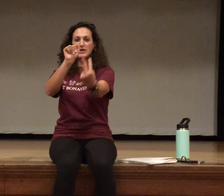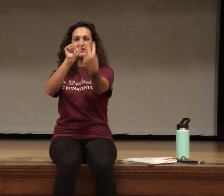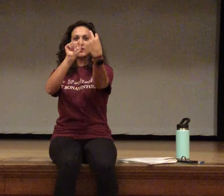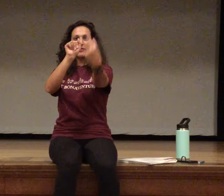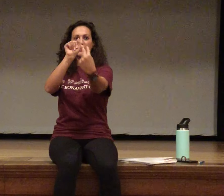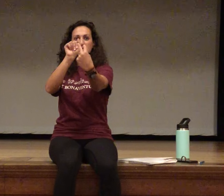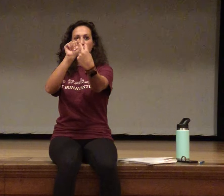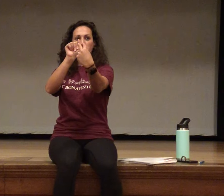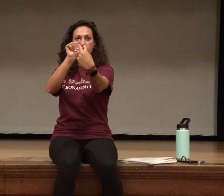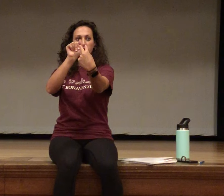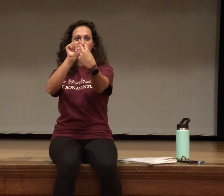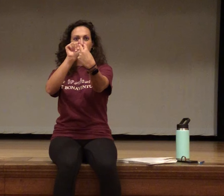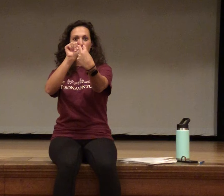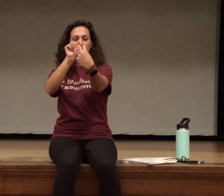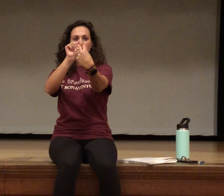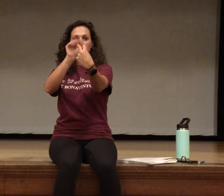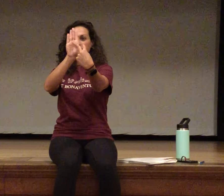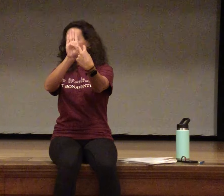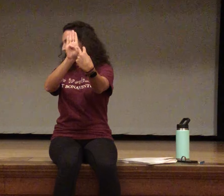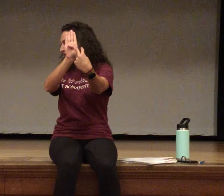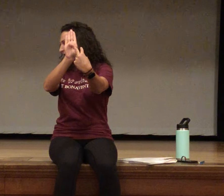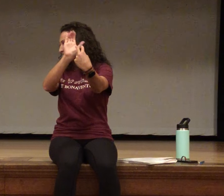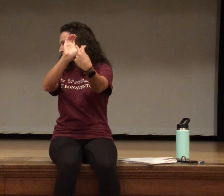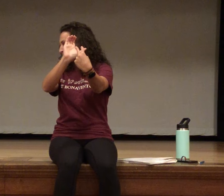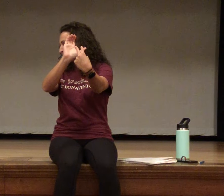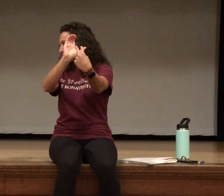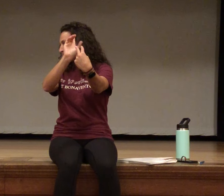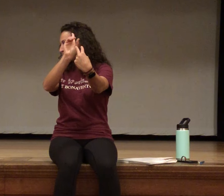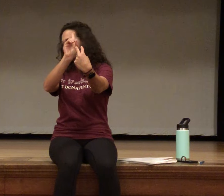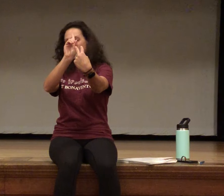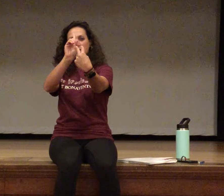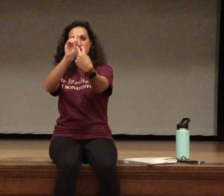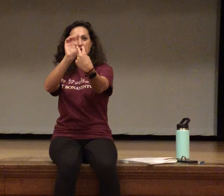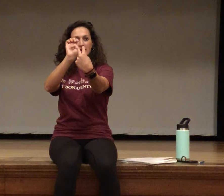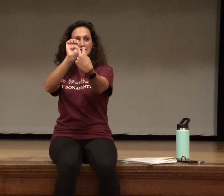is from this point of view so everything on that paper is going to be like this